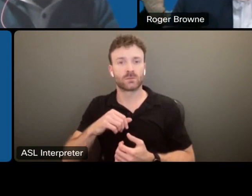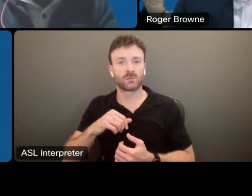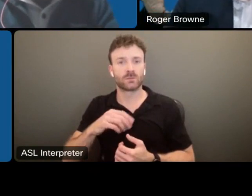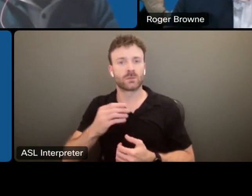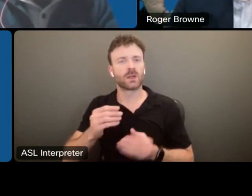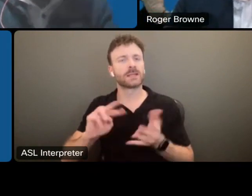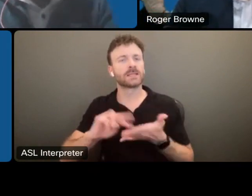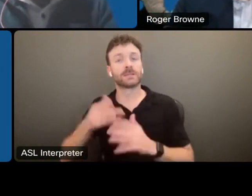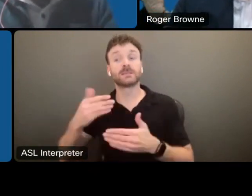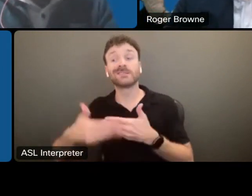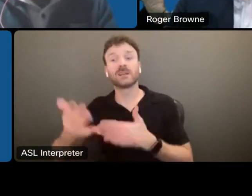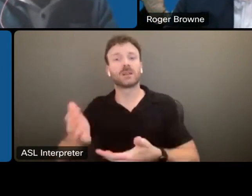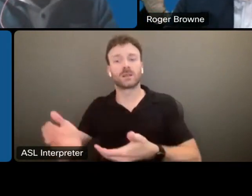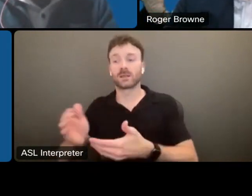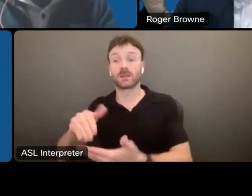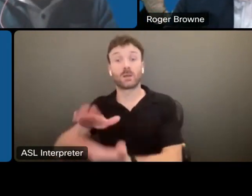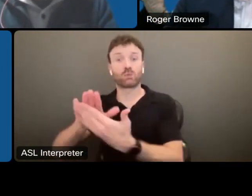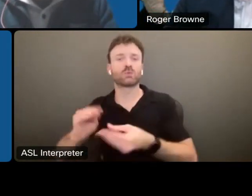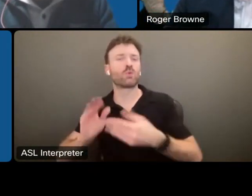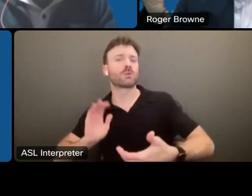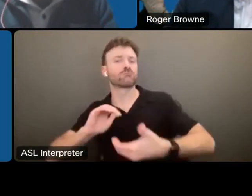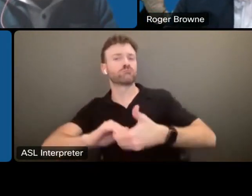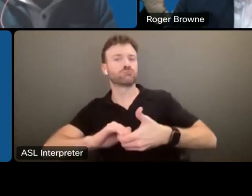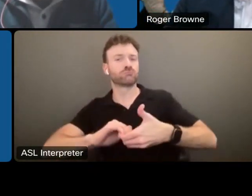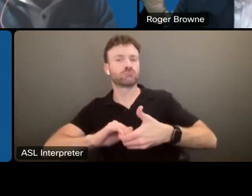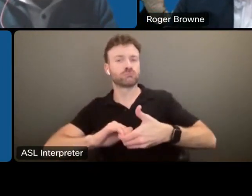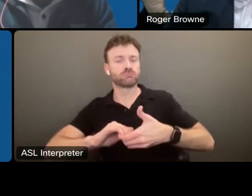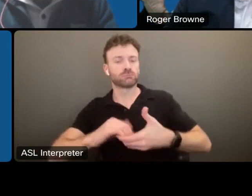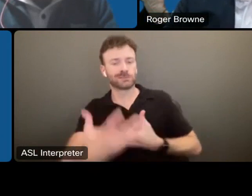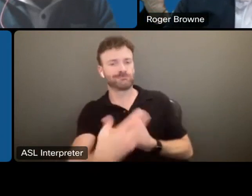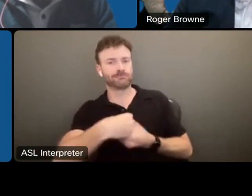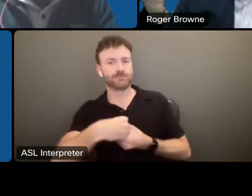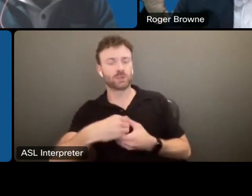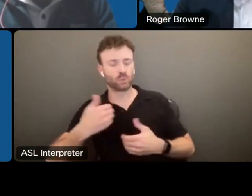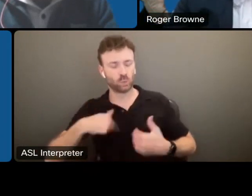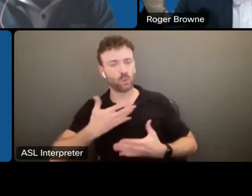approach to that in terms of engaging and trying to factor that into our process before